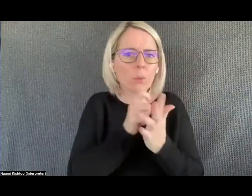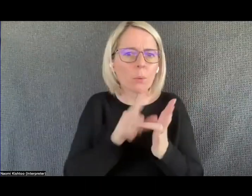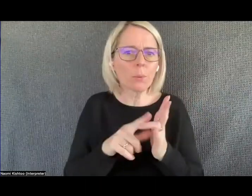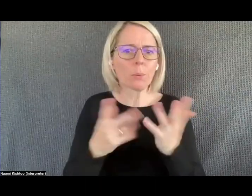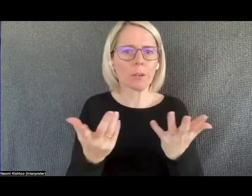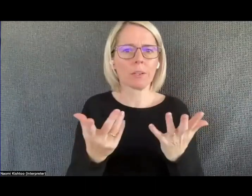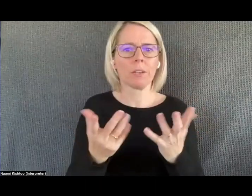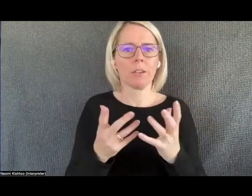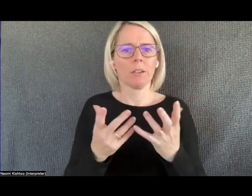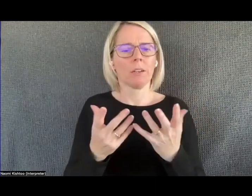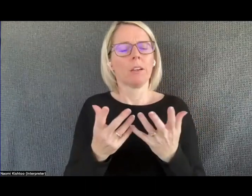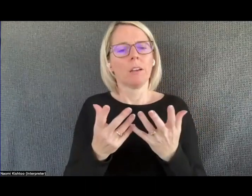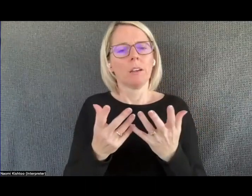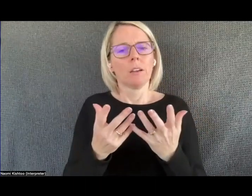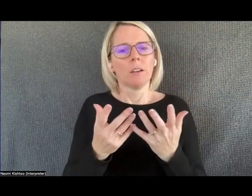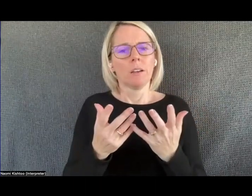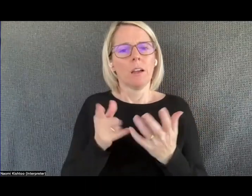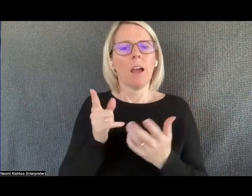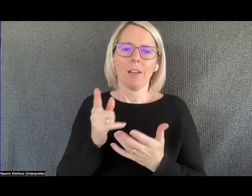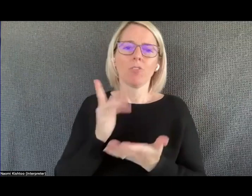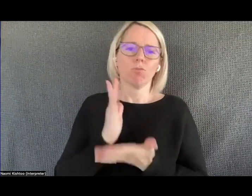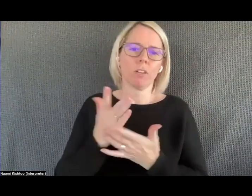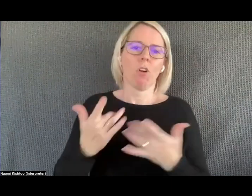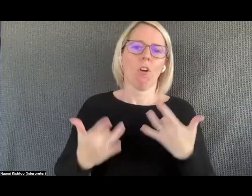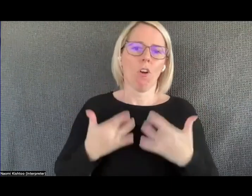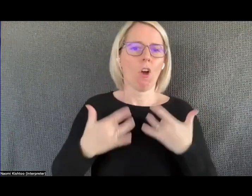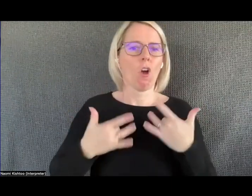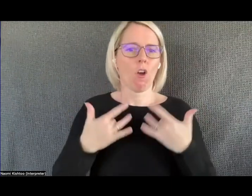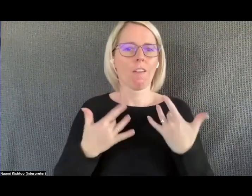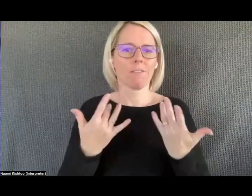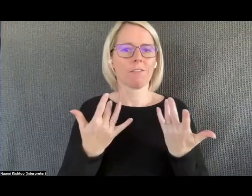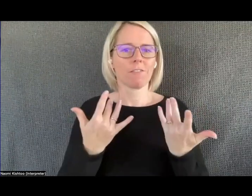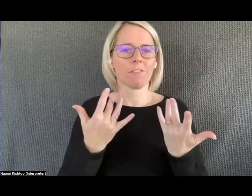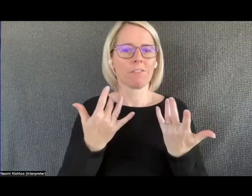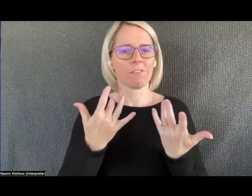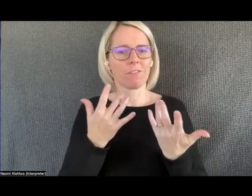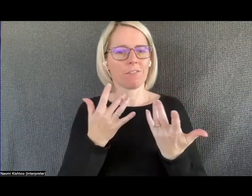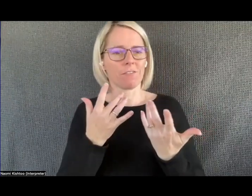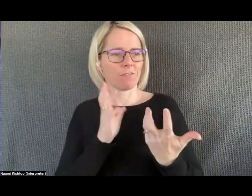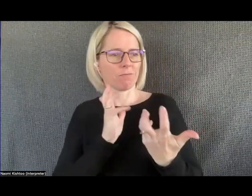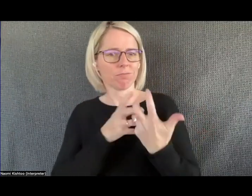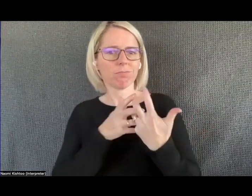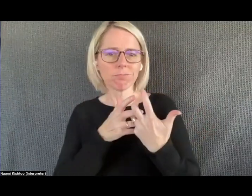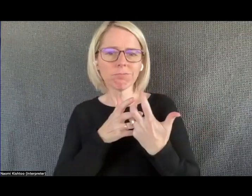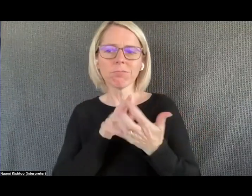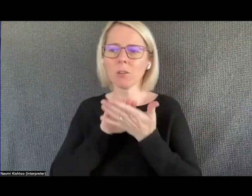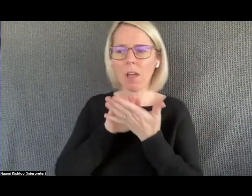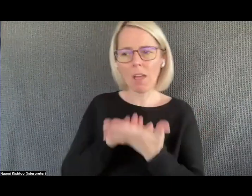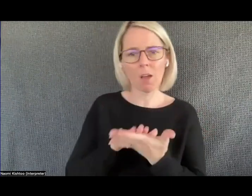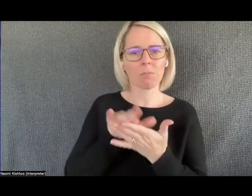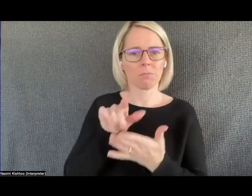have a real life purpose that is likely to be relevant to the person with deafblindness. So,